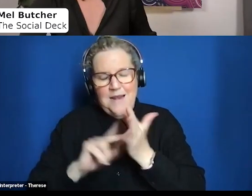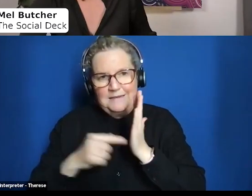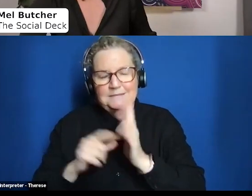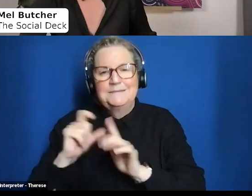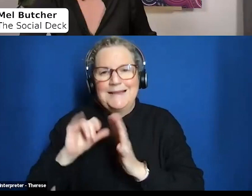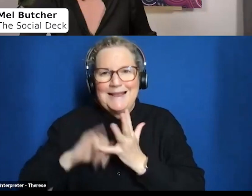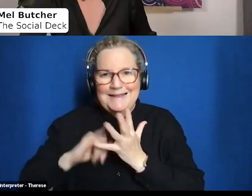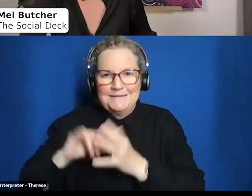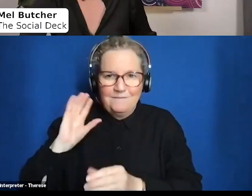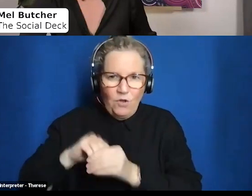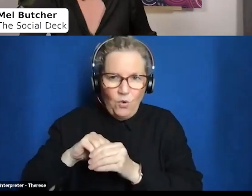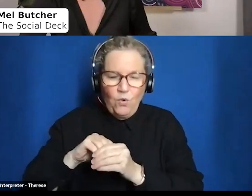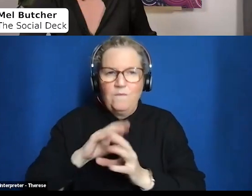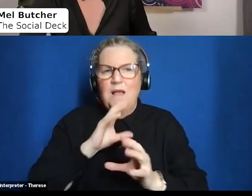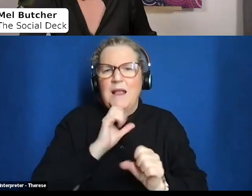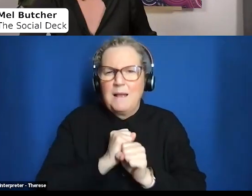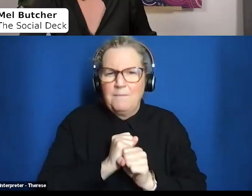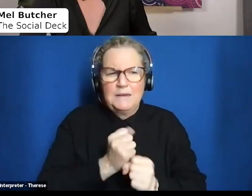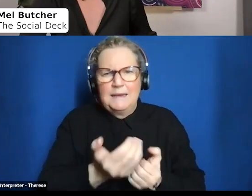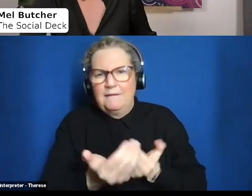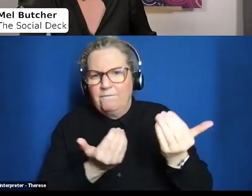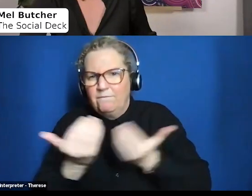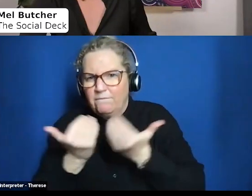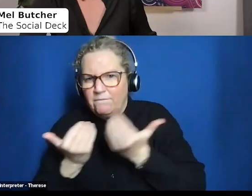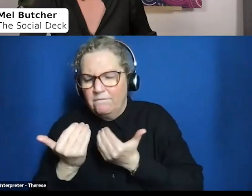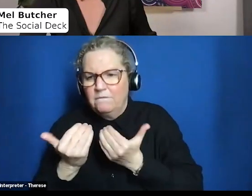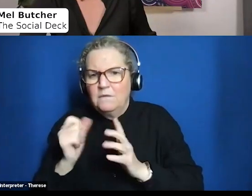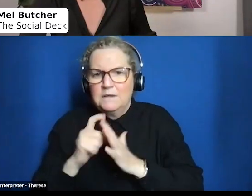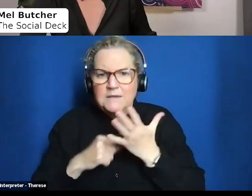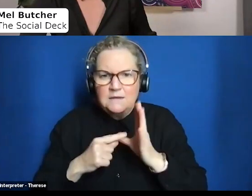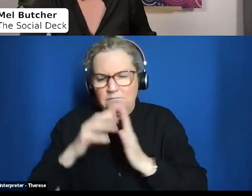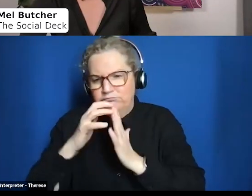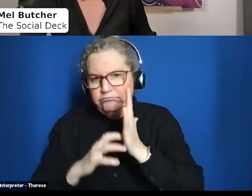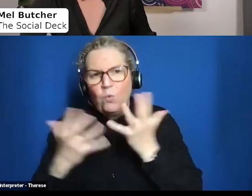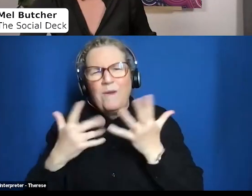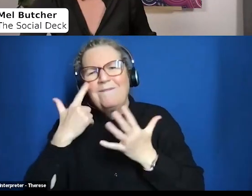giving their data in relation to particular pilots which are actually outlined on the website itself.